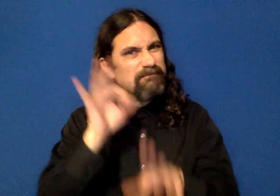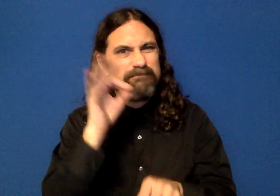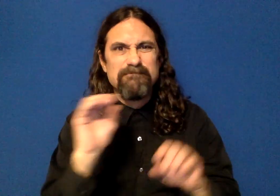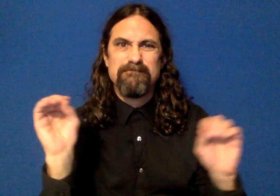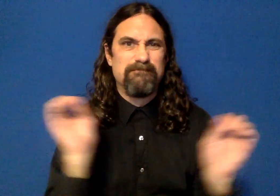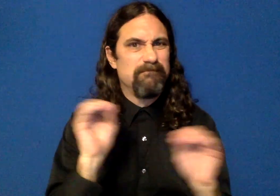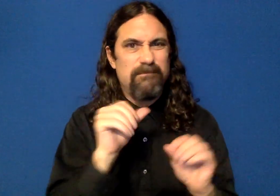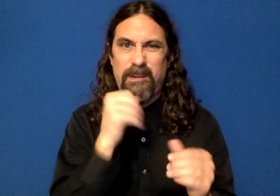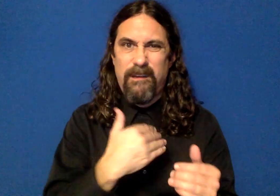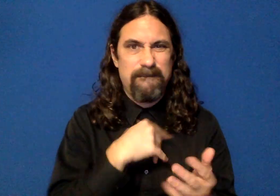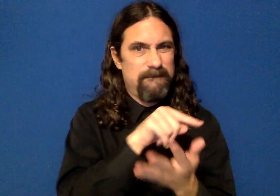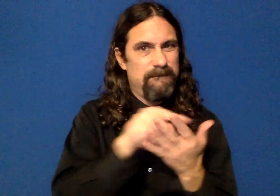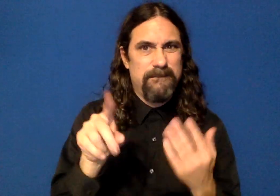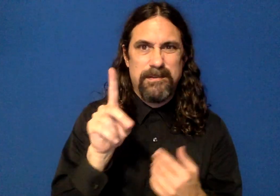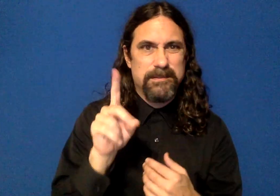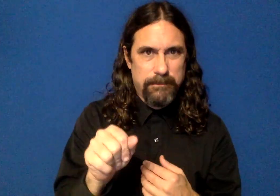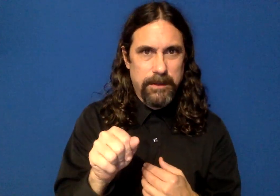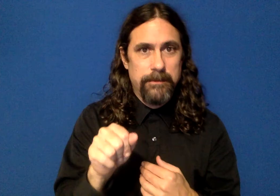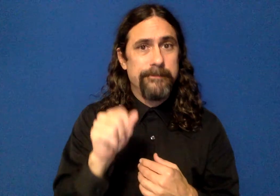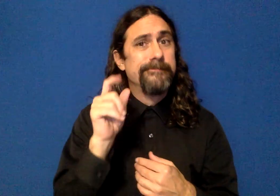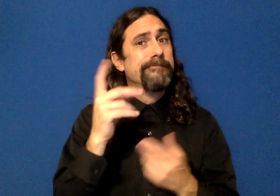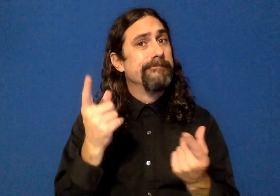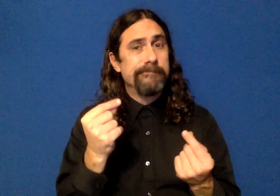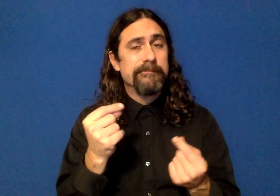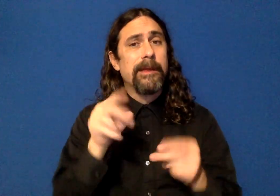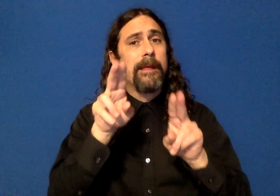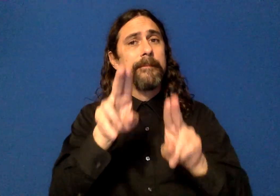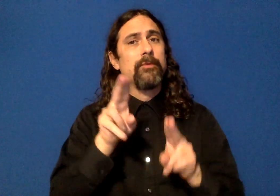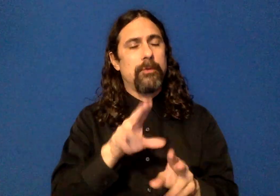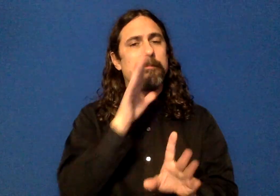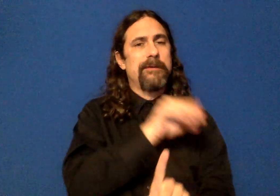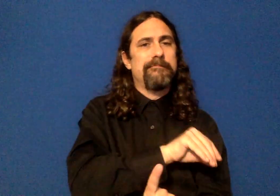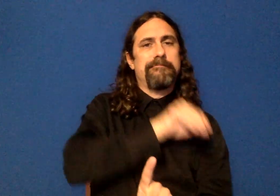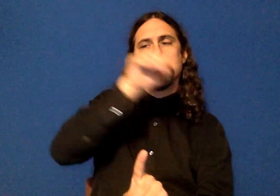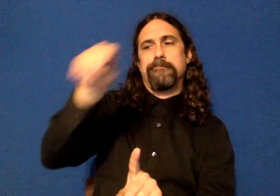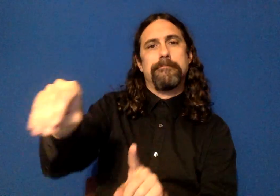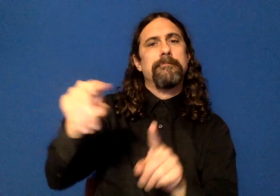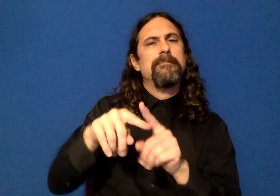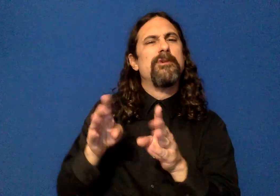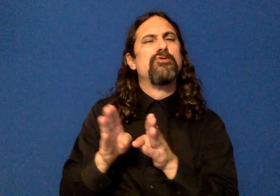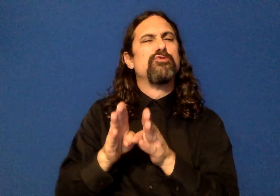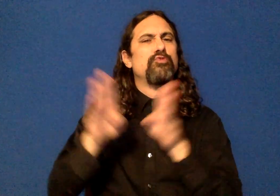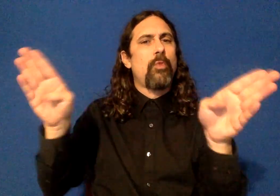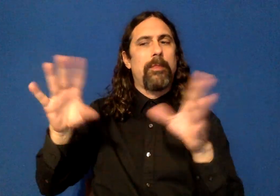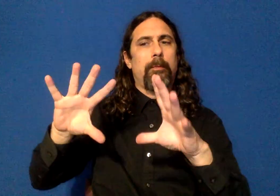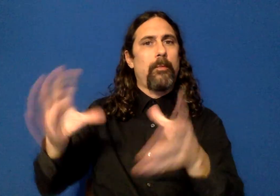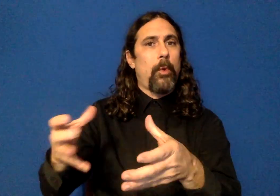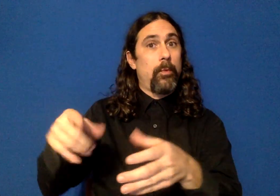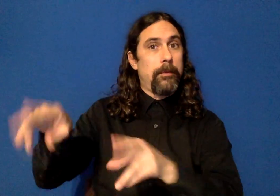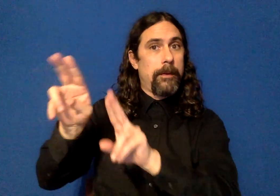the general pool of applications. You may be contacted again for consideration later.